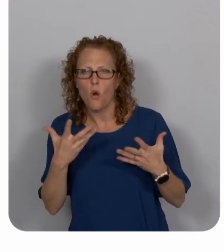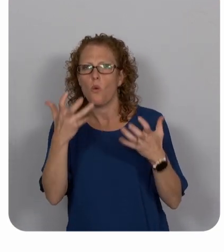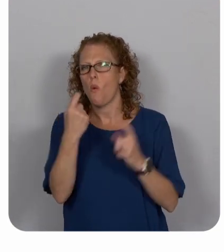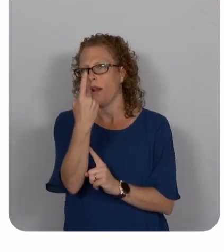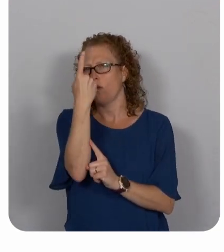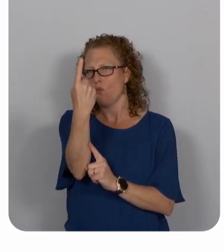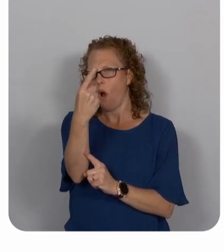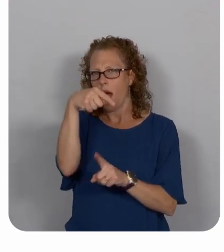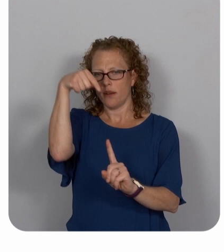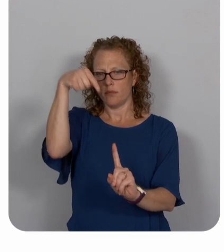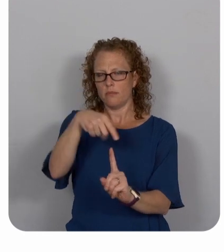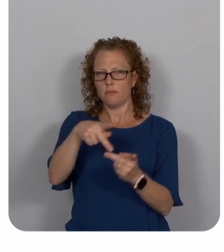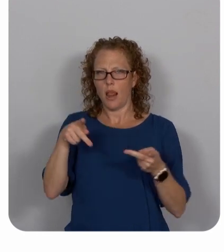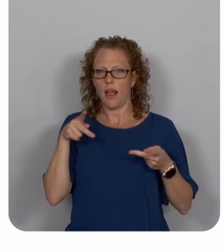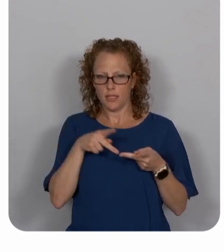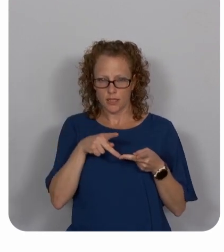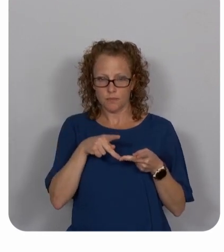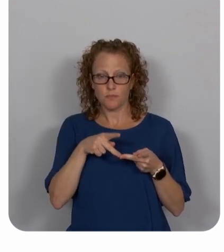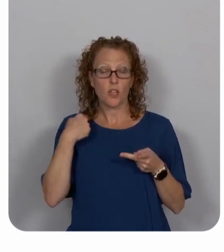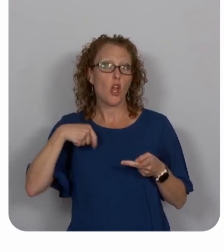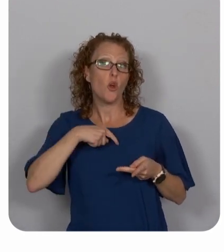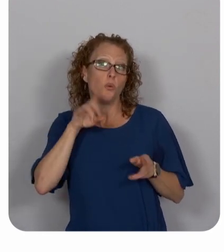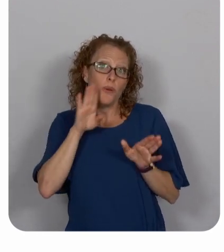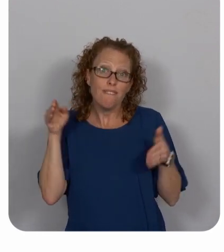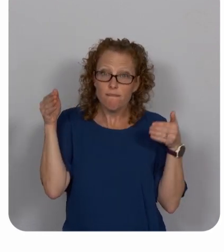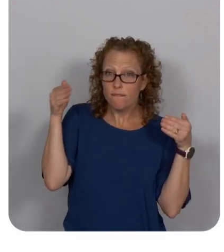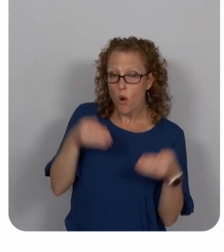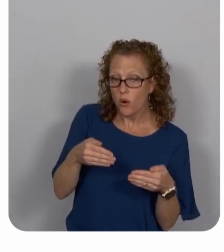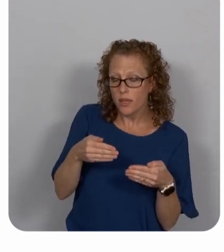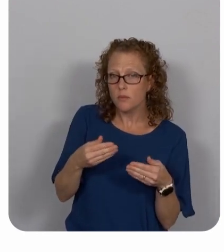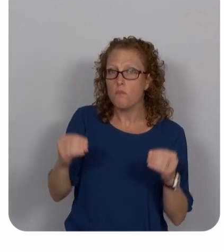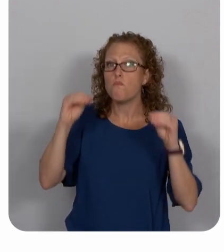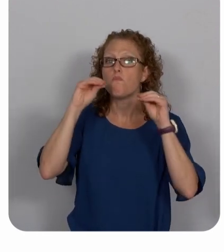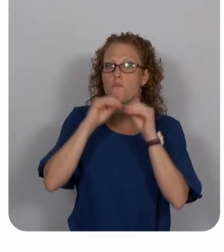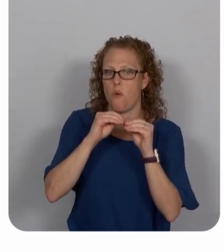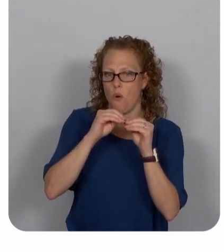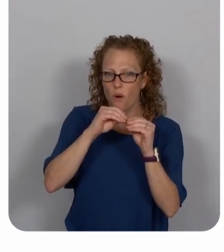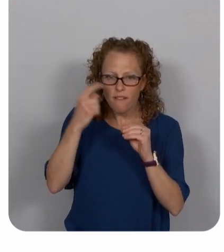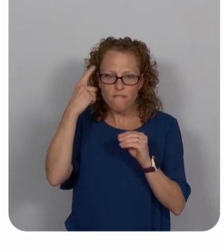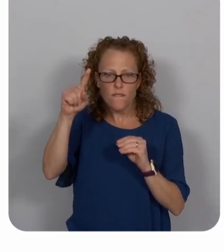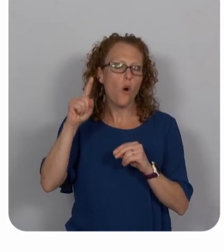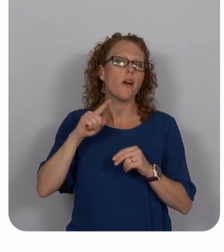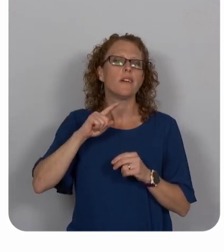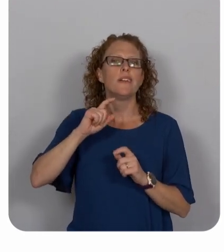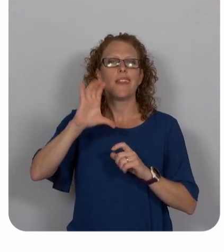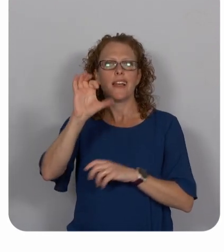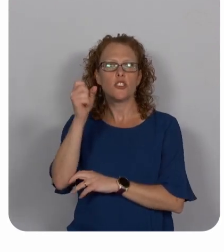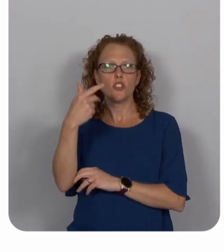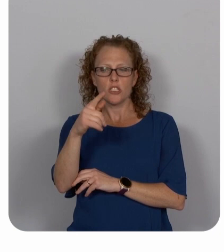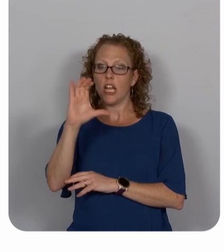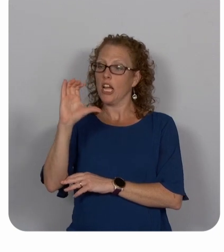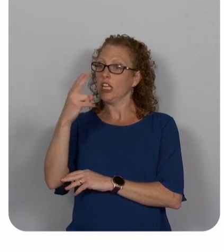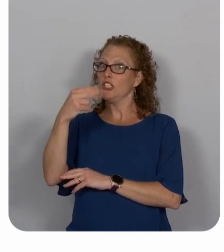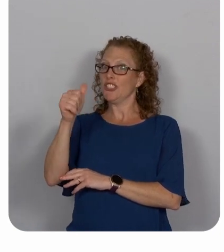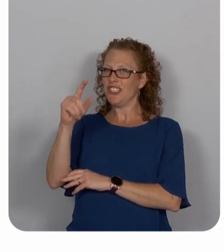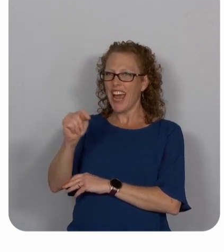We further fine-tune the model for multi-turn chat responses by using around 20,000 chat records.